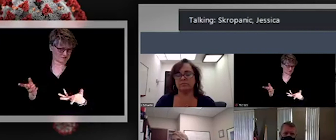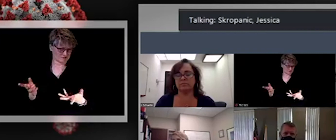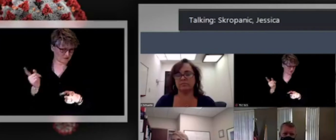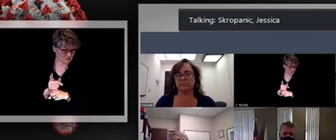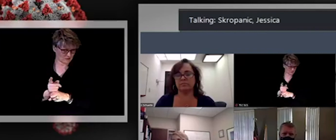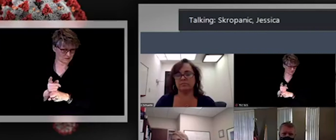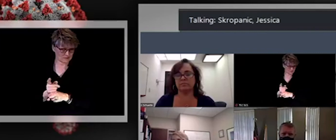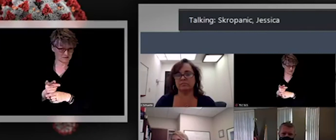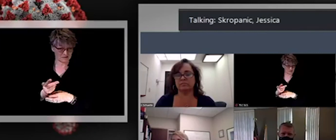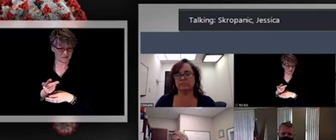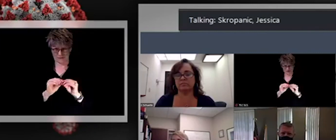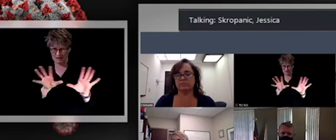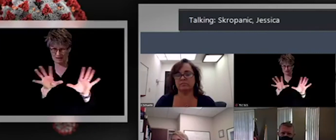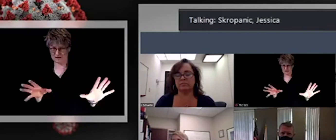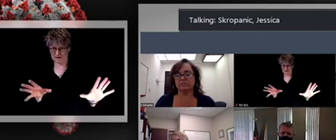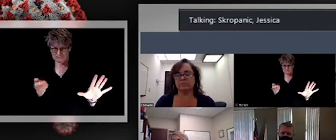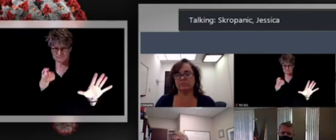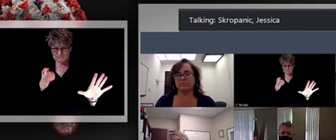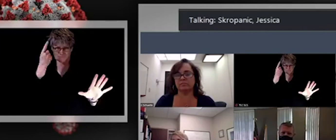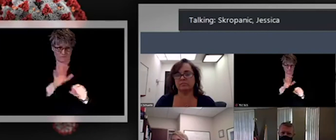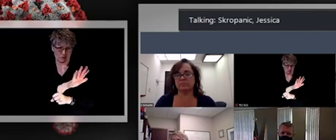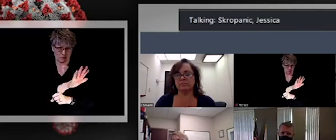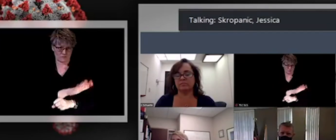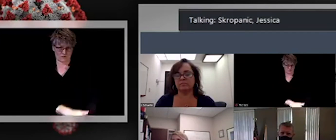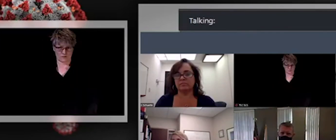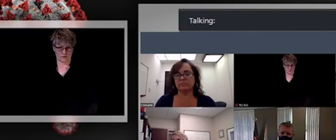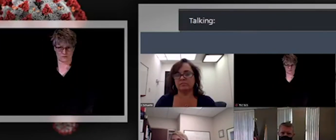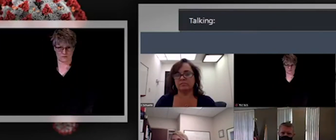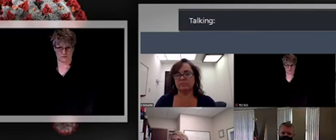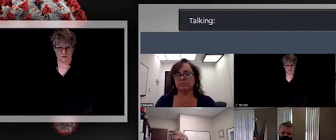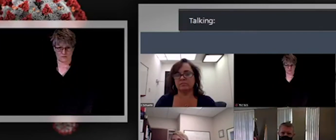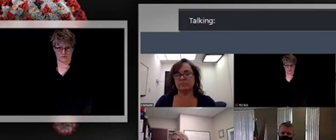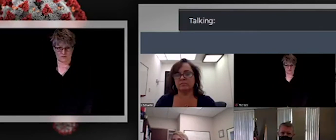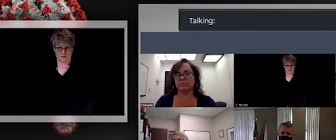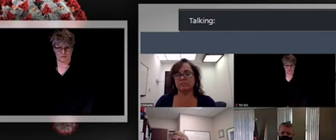want to make sure I got that.